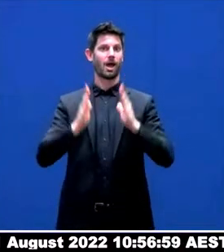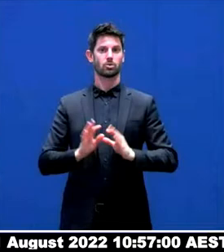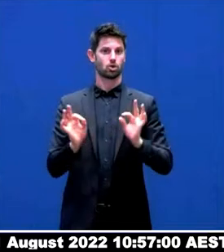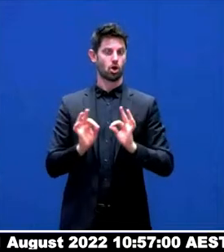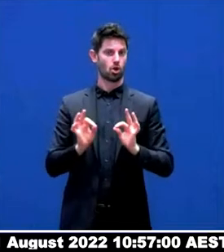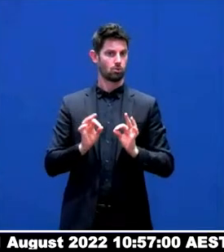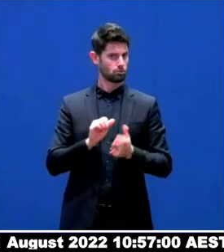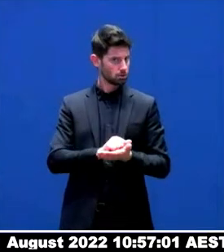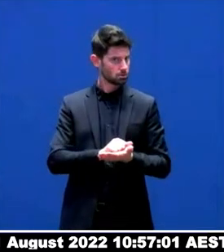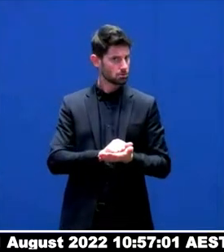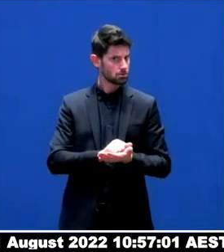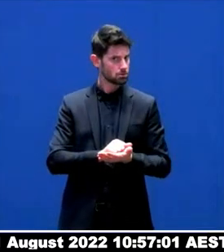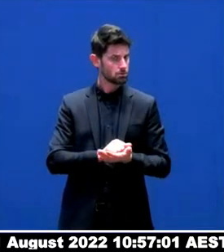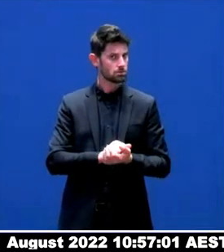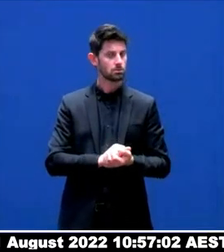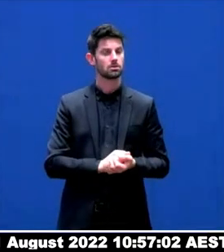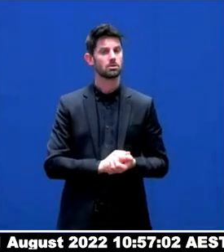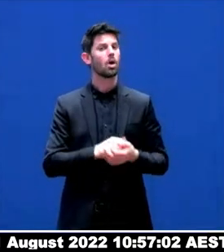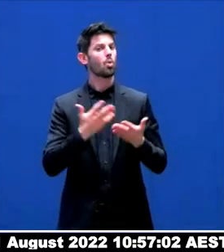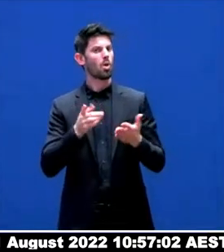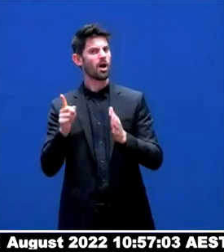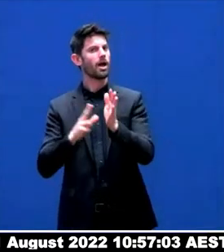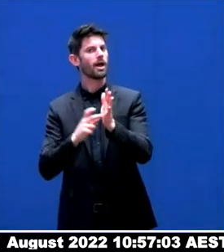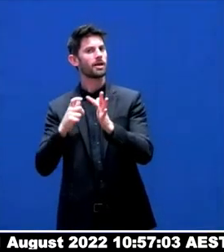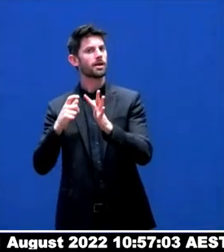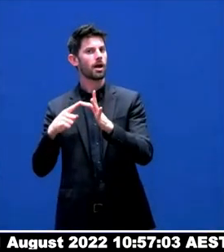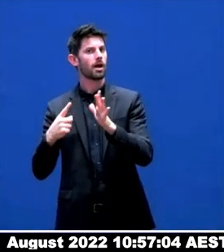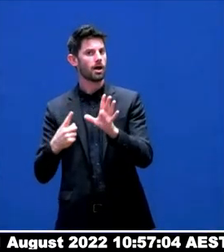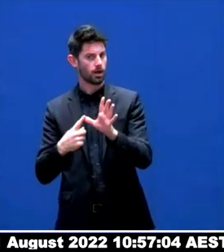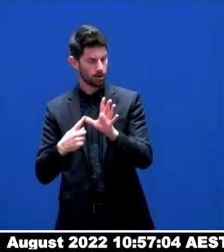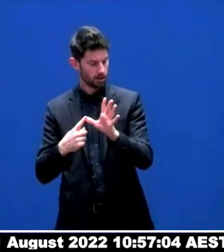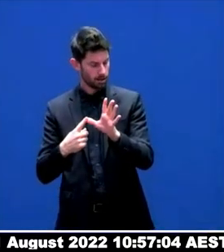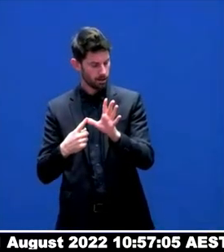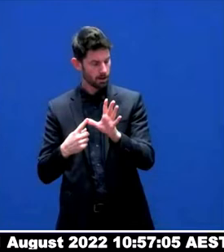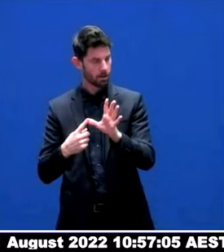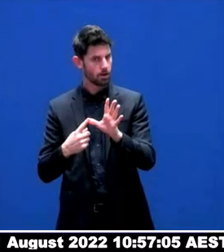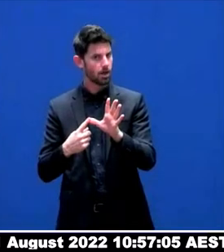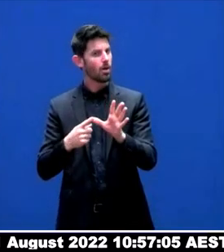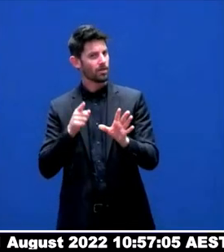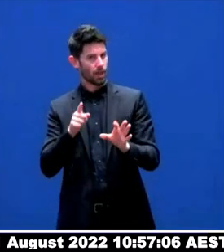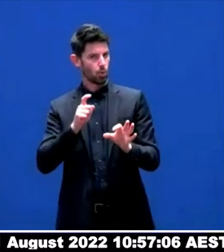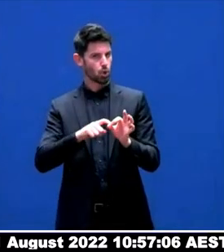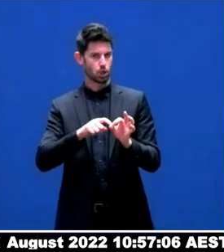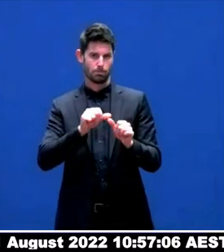They work with - they - it would be best question asked to the NDIS